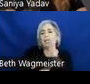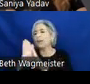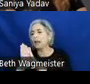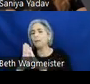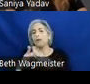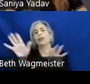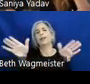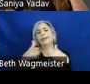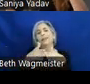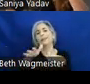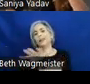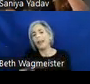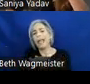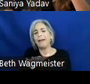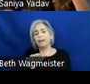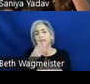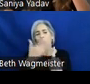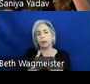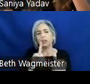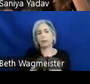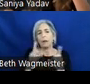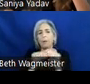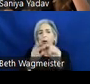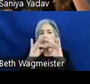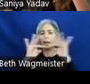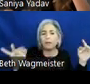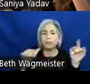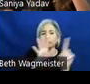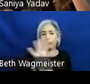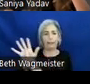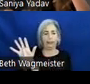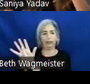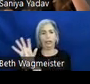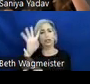but for a more diverse population which in turn creates a more robust experience.